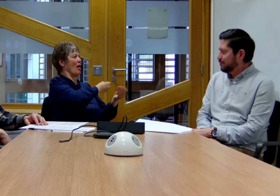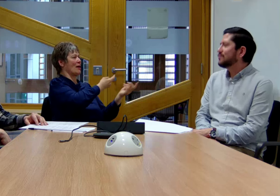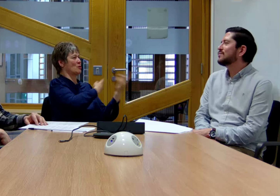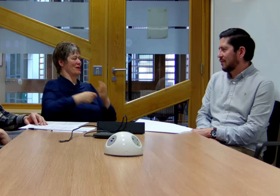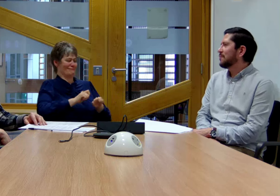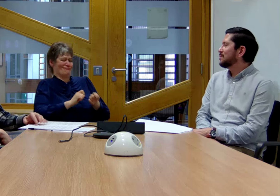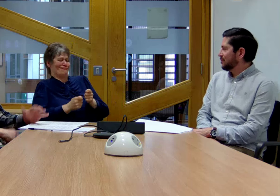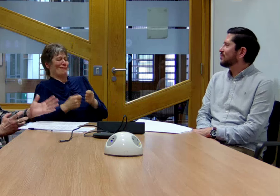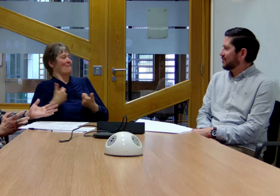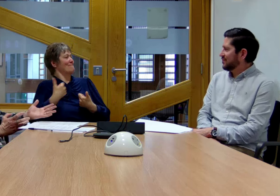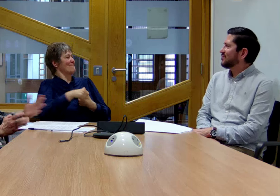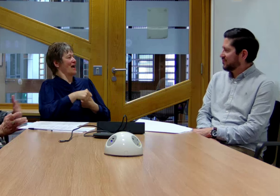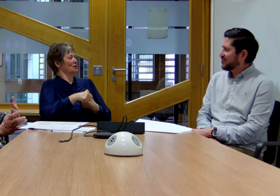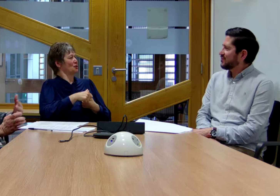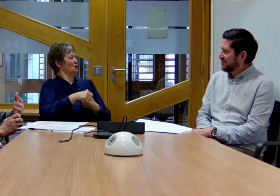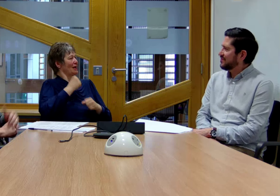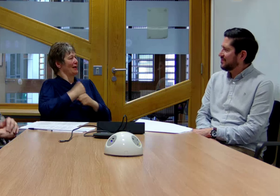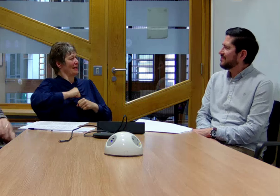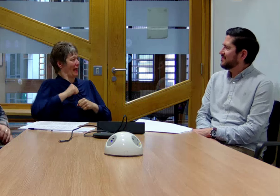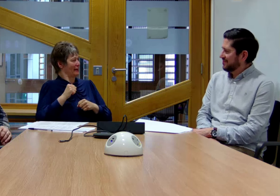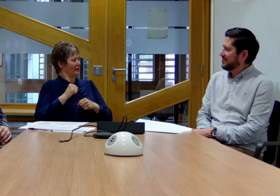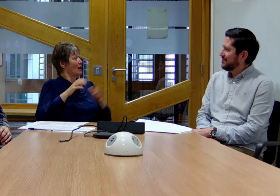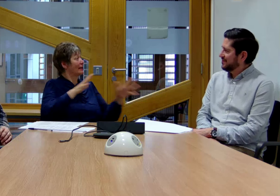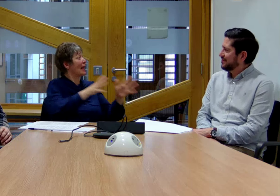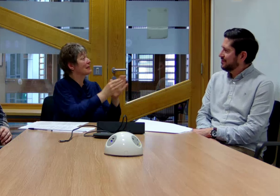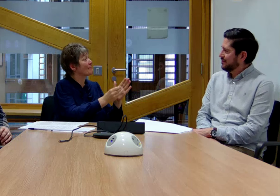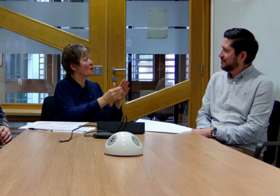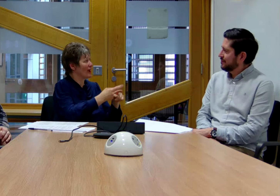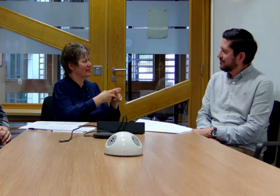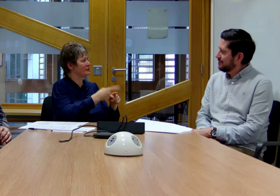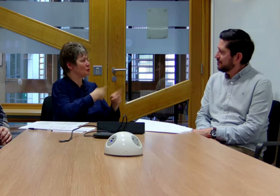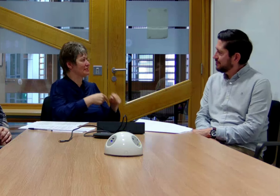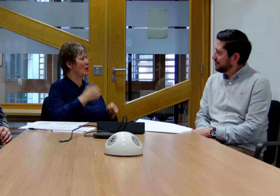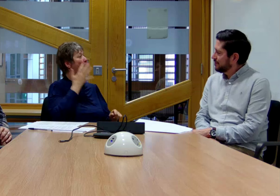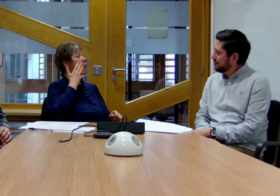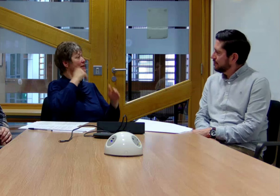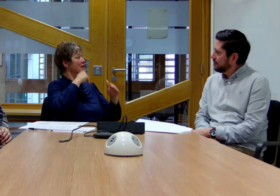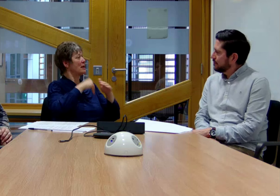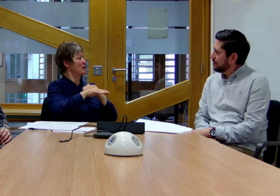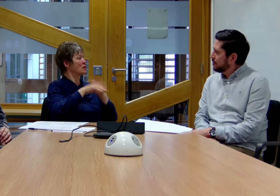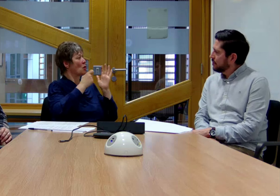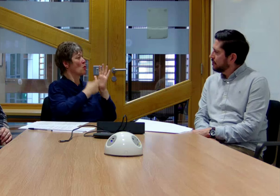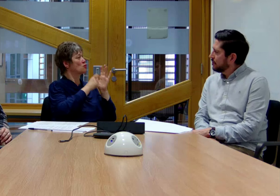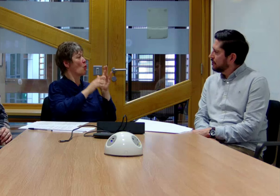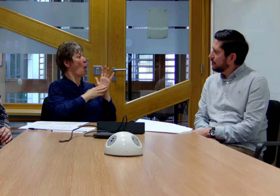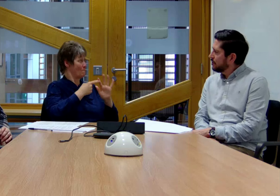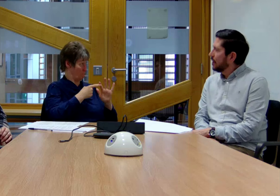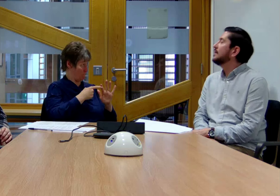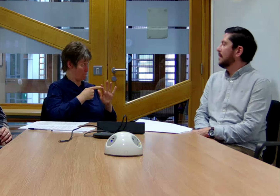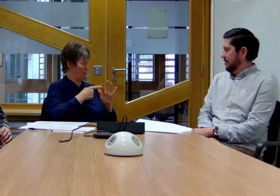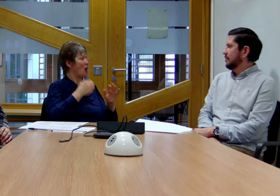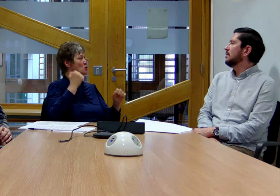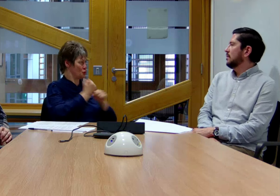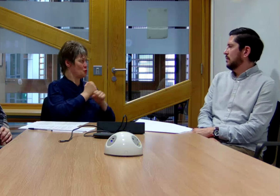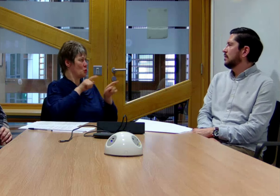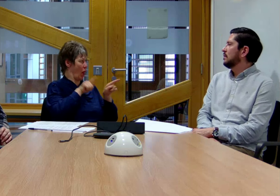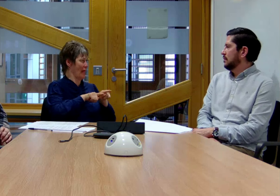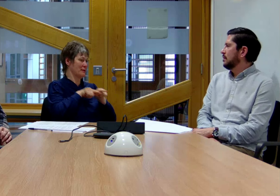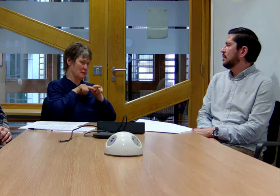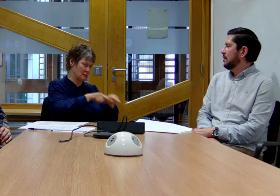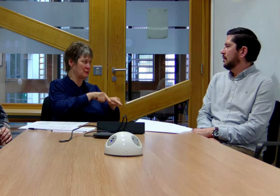Gaelic context, like in English and to say when in Rome do as the Romans .